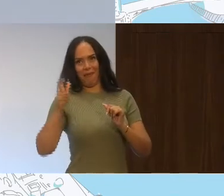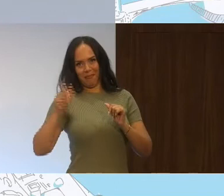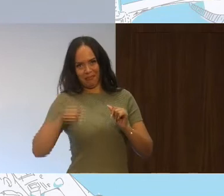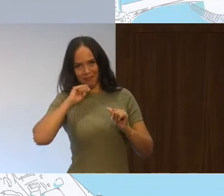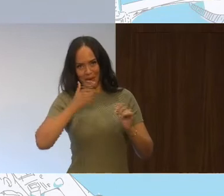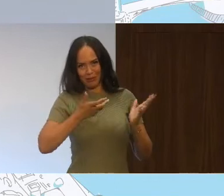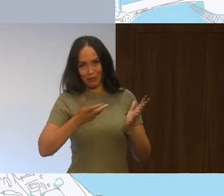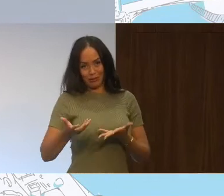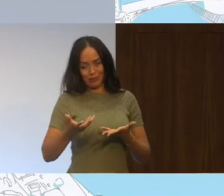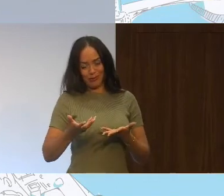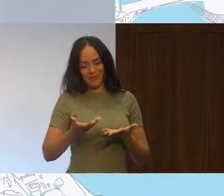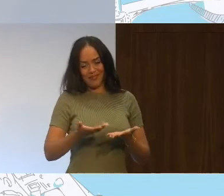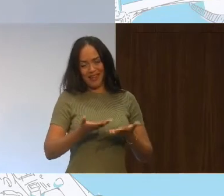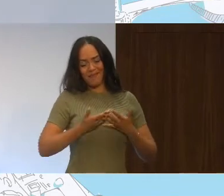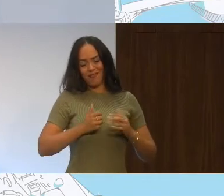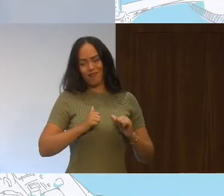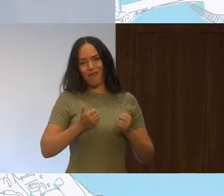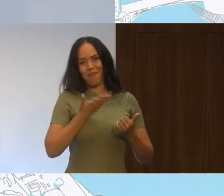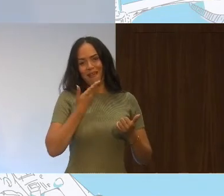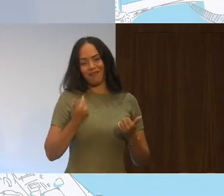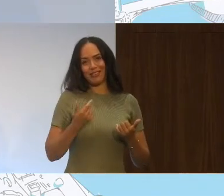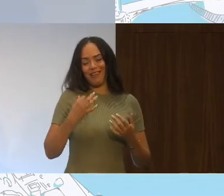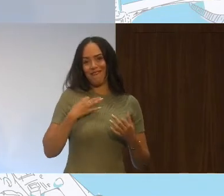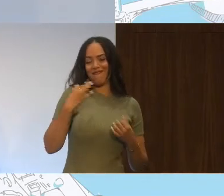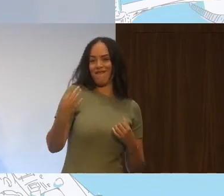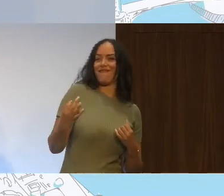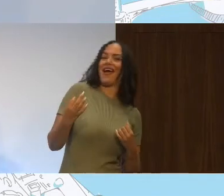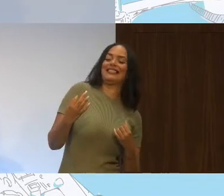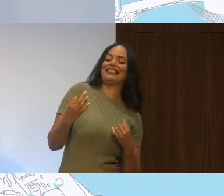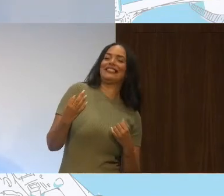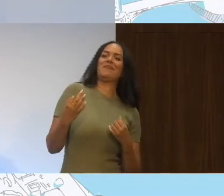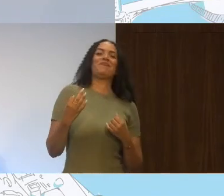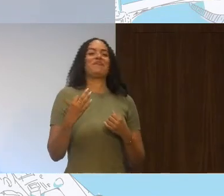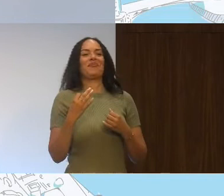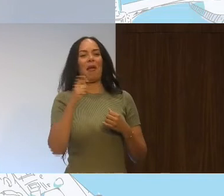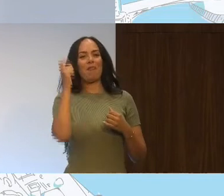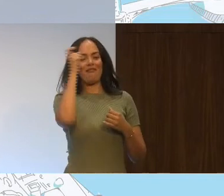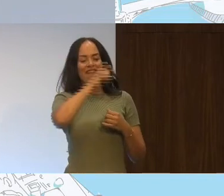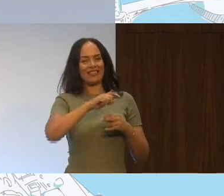and it gives me great pleasure to invite Professor Fiaz Ahmed up onto the stage